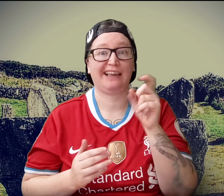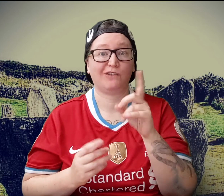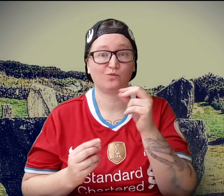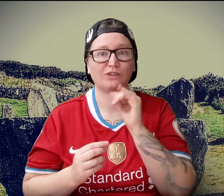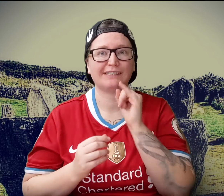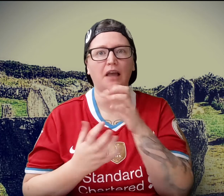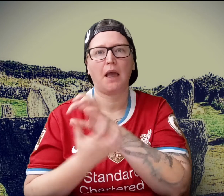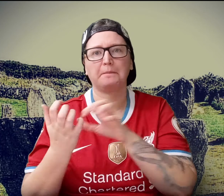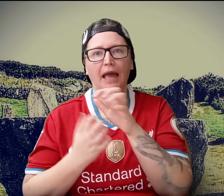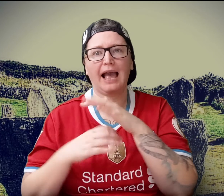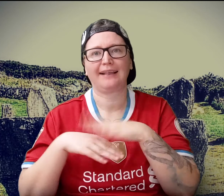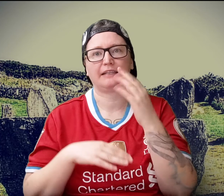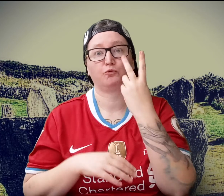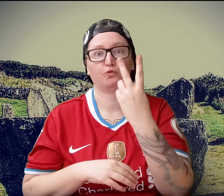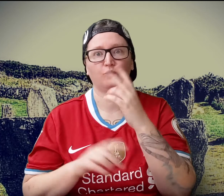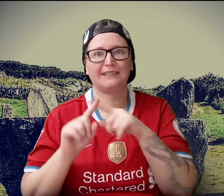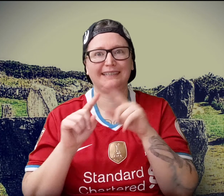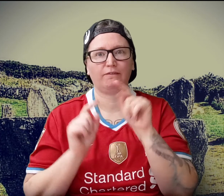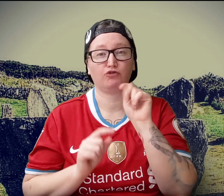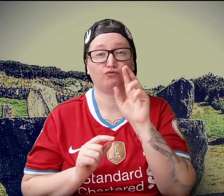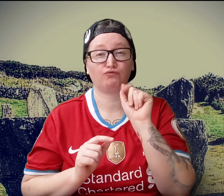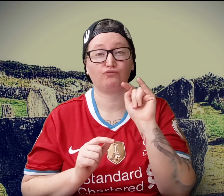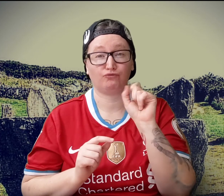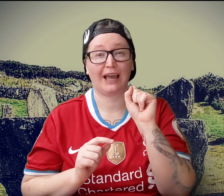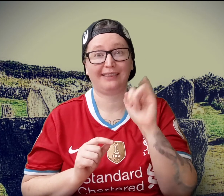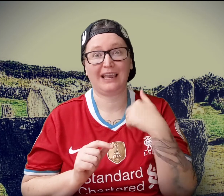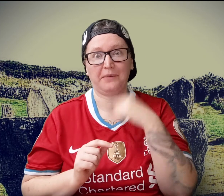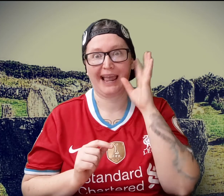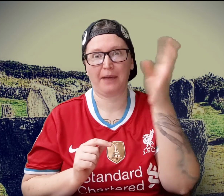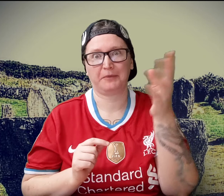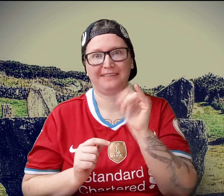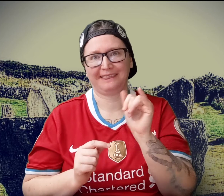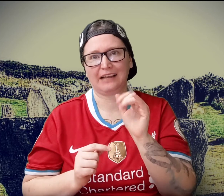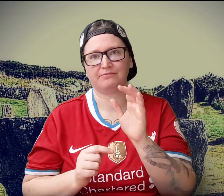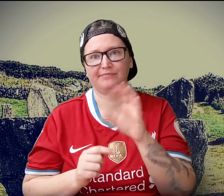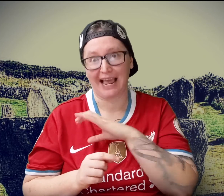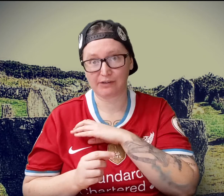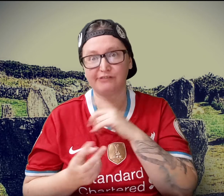also another thing I need to do is combined at least two different traits that I came up with